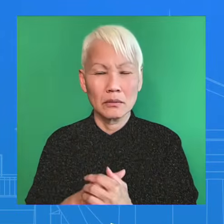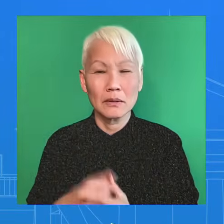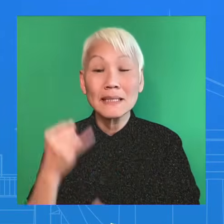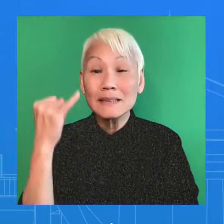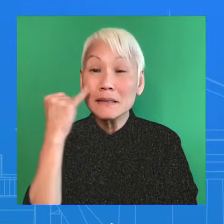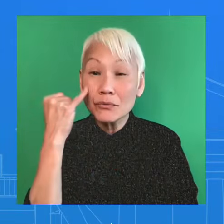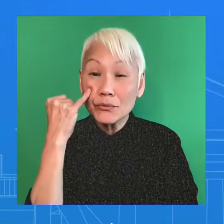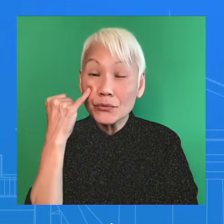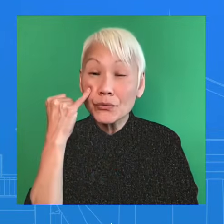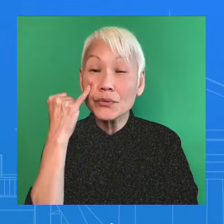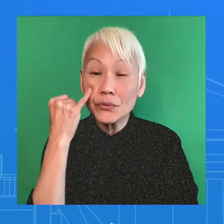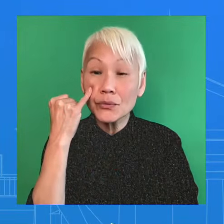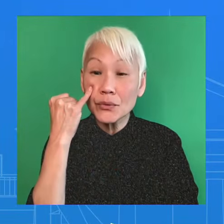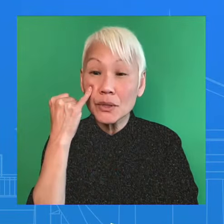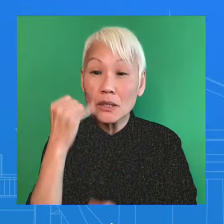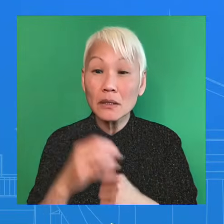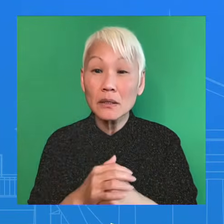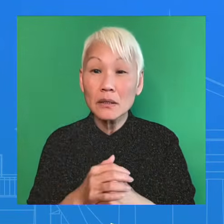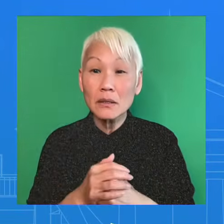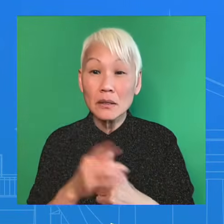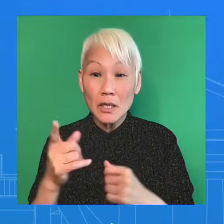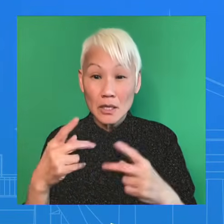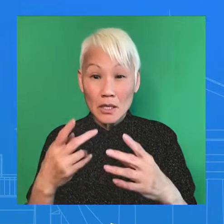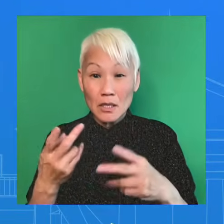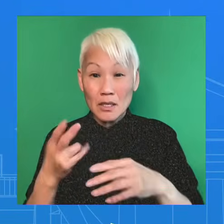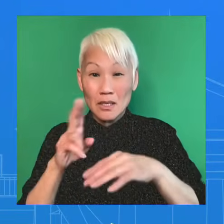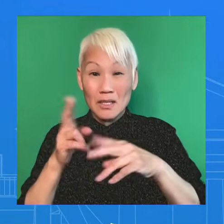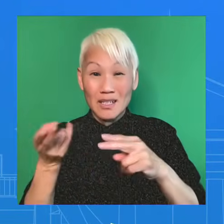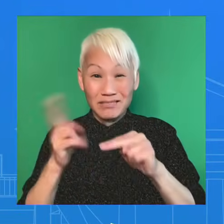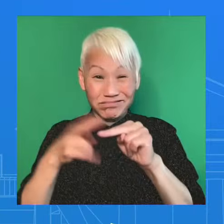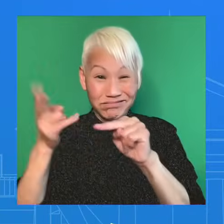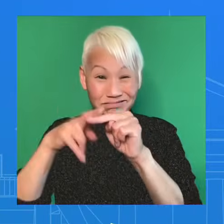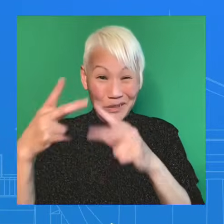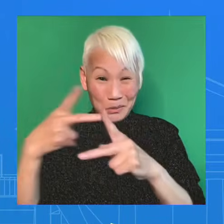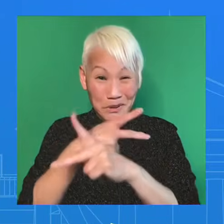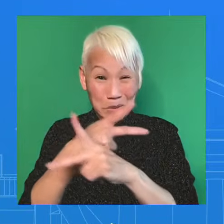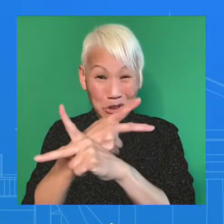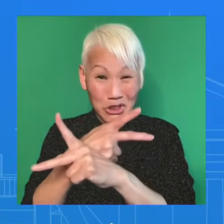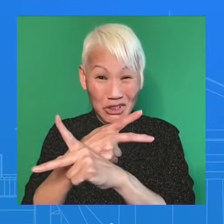exactly what Putin has claimed it to be from the beginning -- a fight against the West versus Russia,